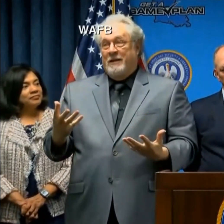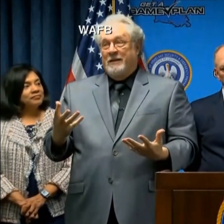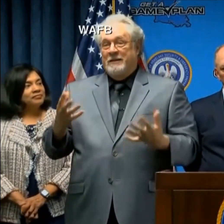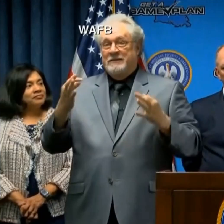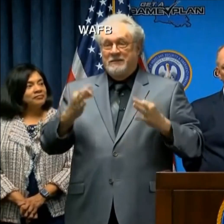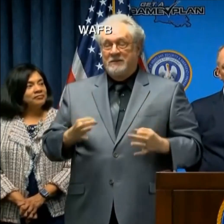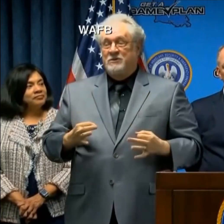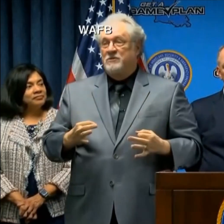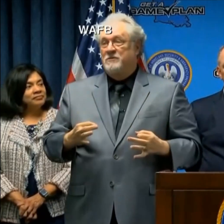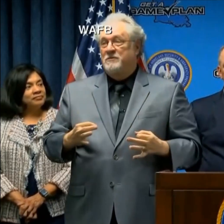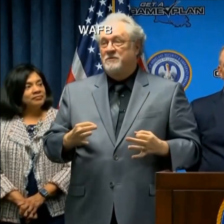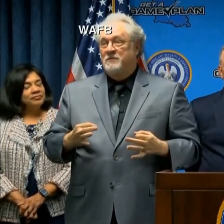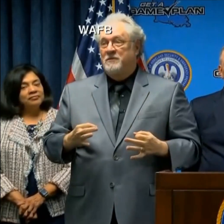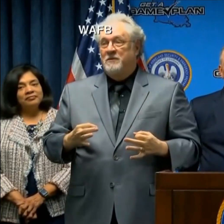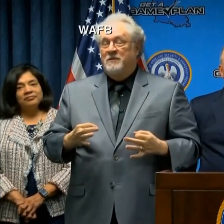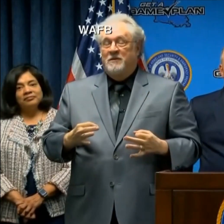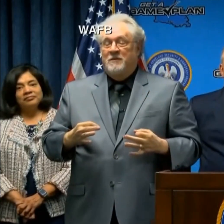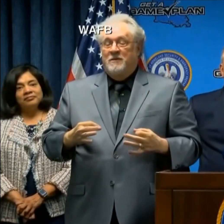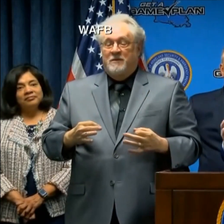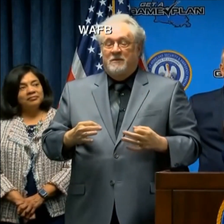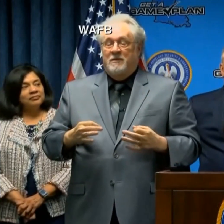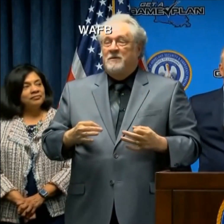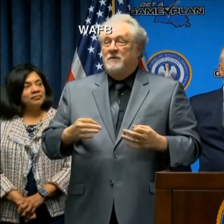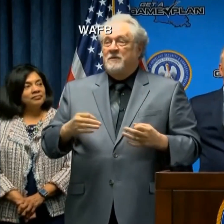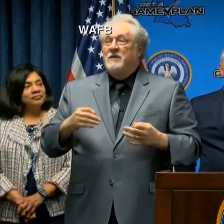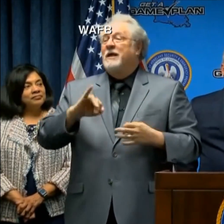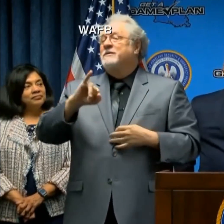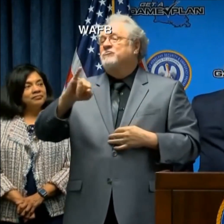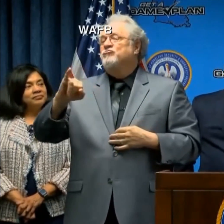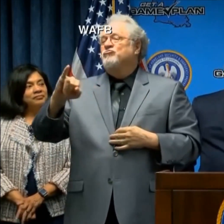will be made by the people Jazz Fest for instance owned by a group